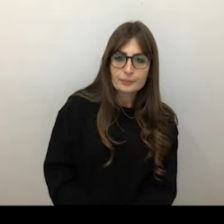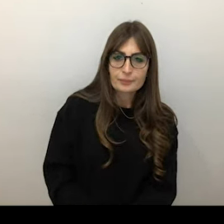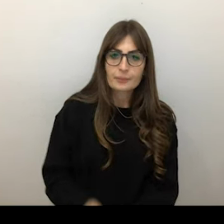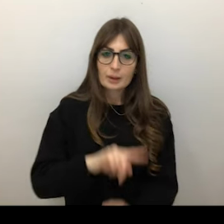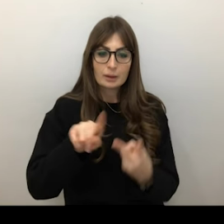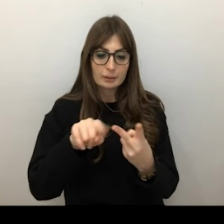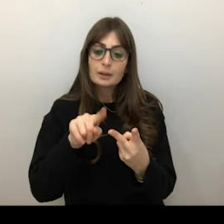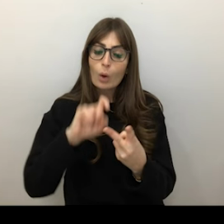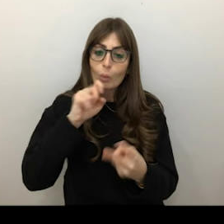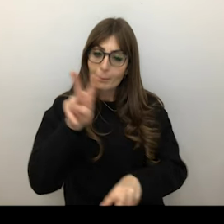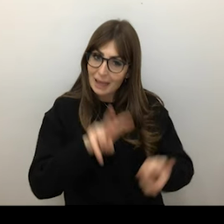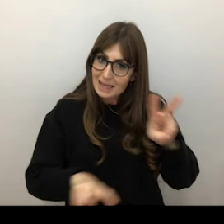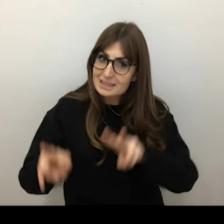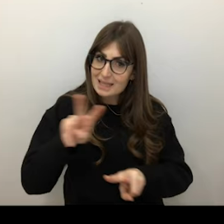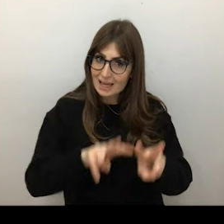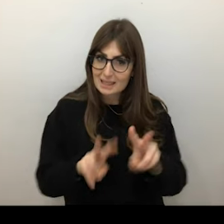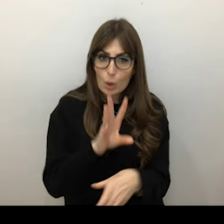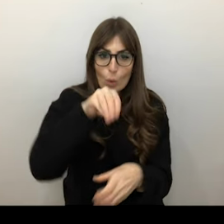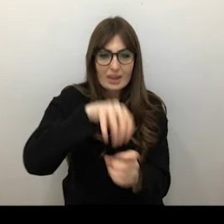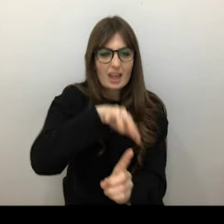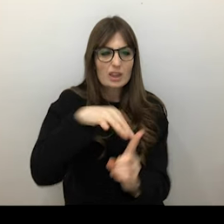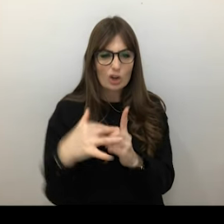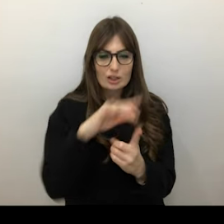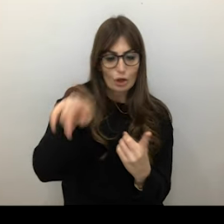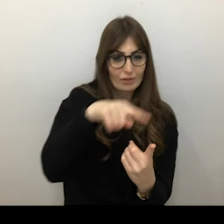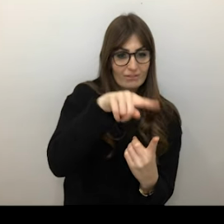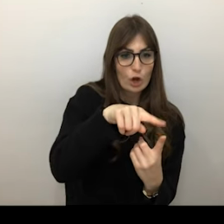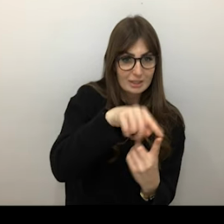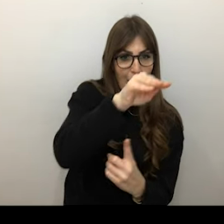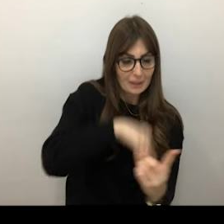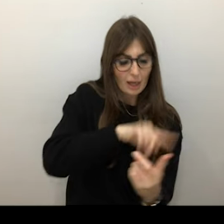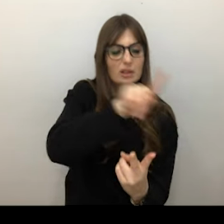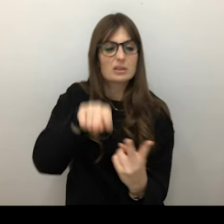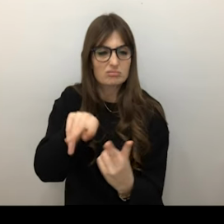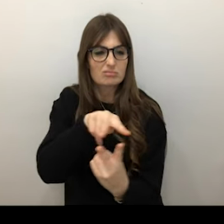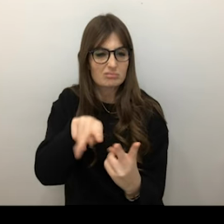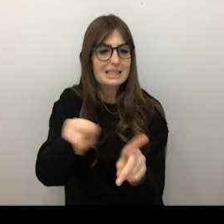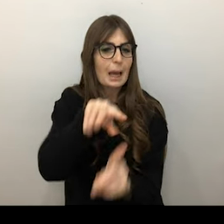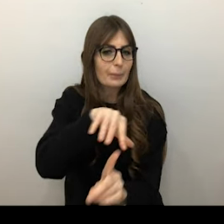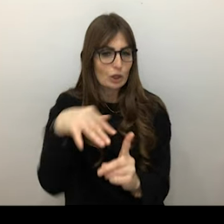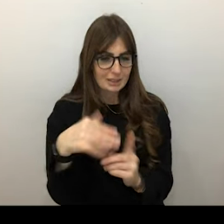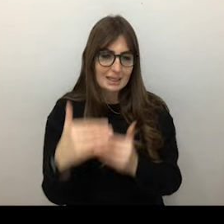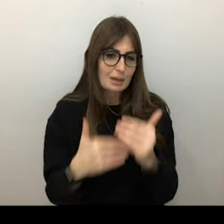Those Stage 2 materials will be assessed within the context of the original Stage 1 application and assessment process.